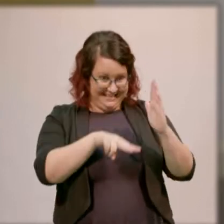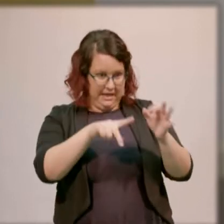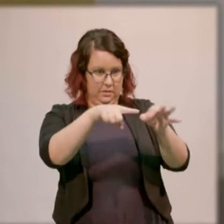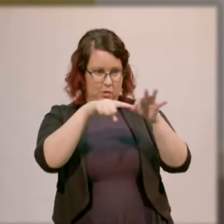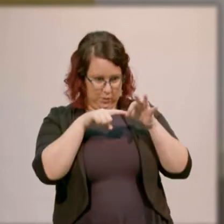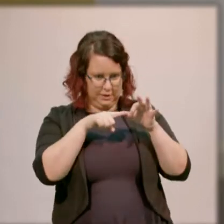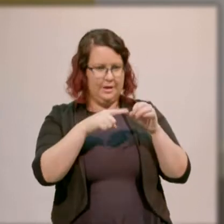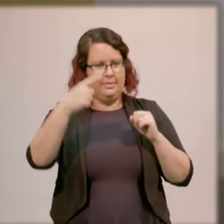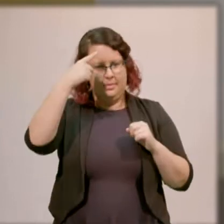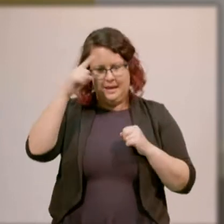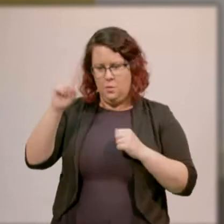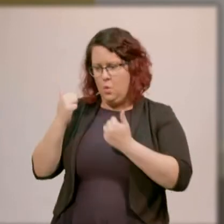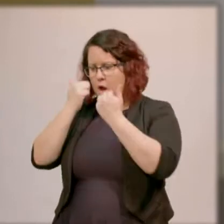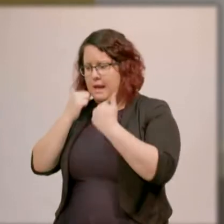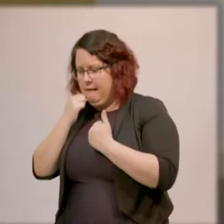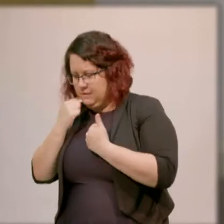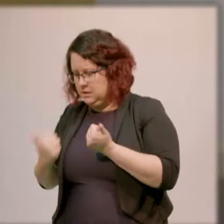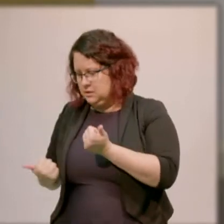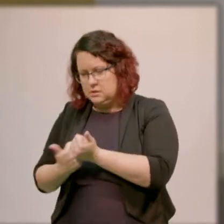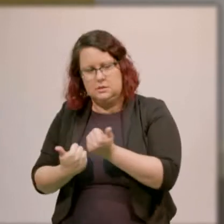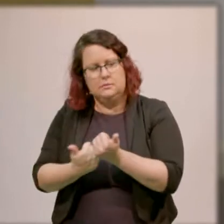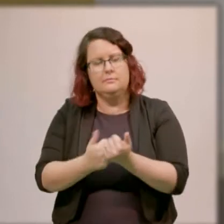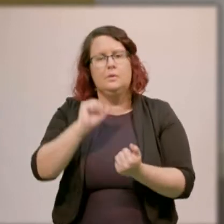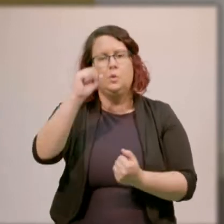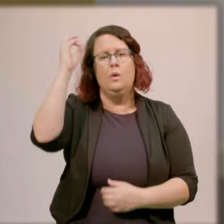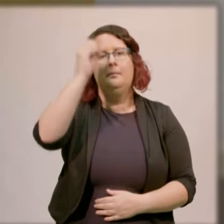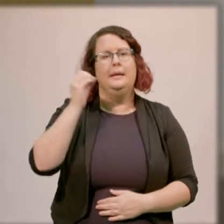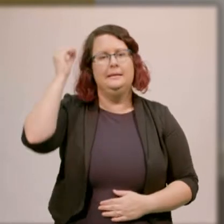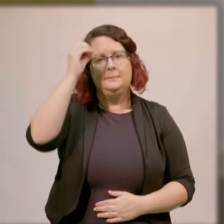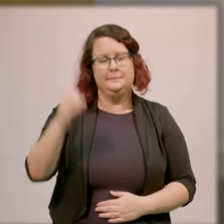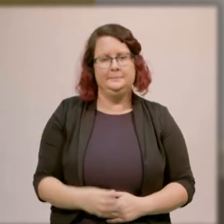and then select evidence that supports your point of view.